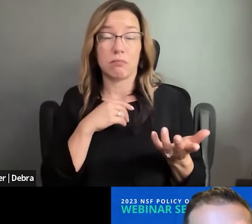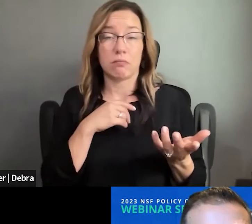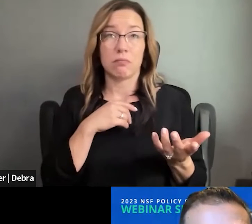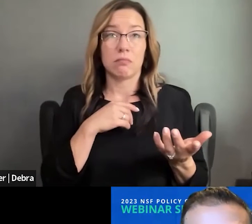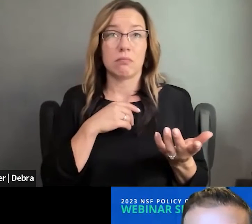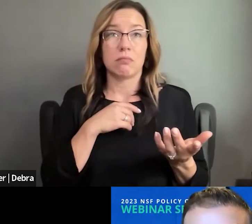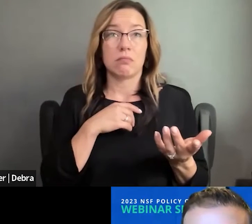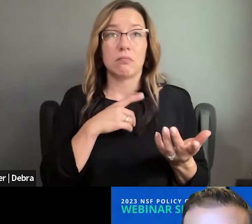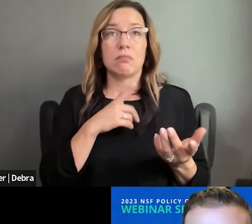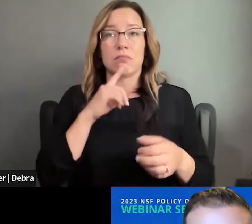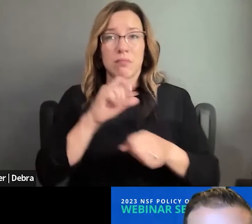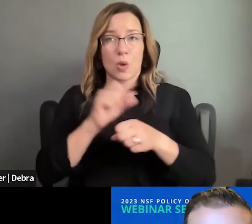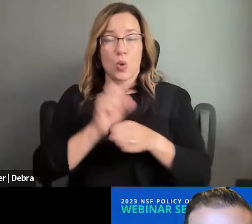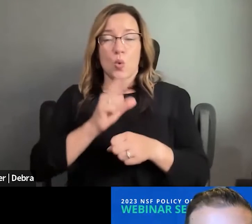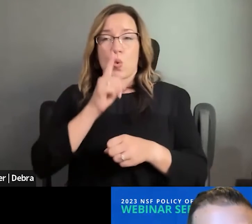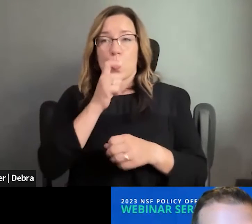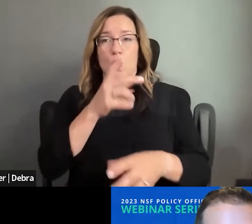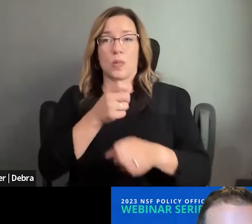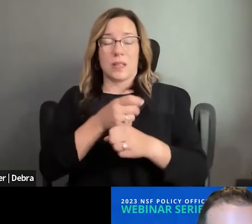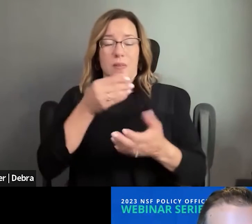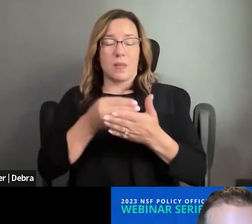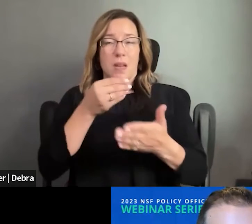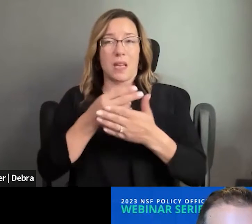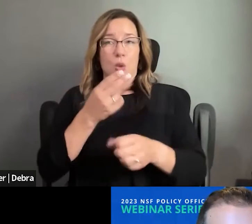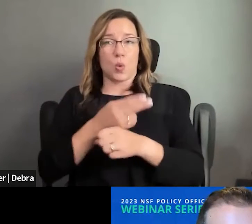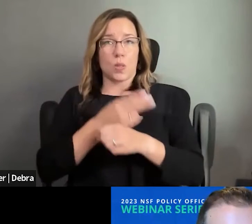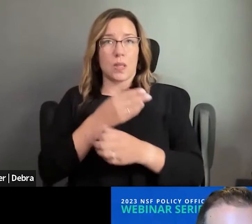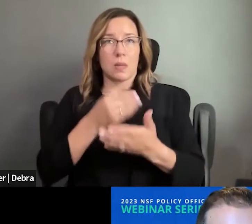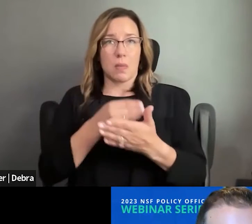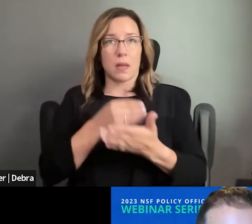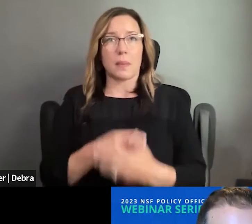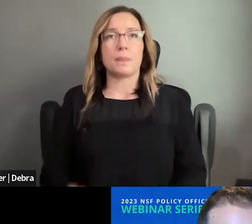the actual funding of the international branch campus.